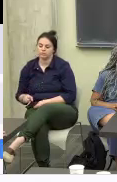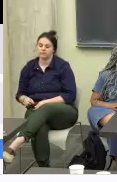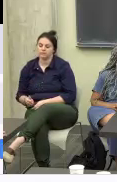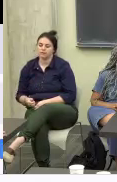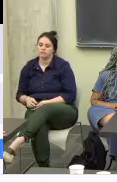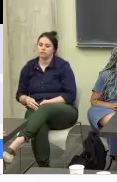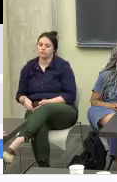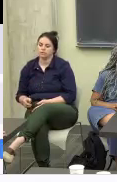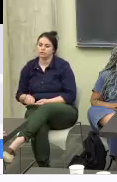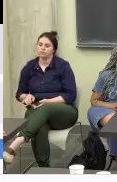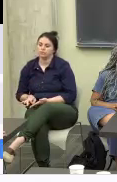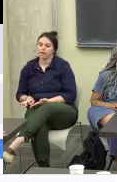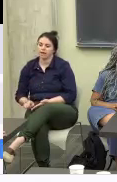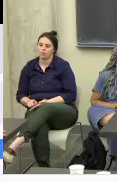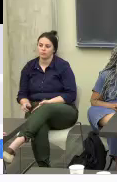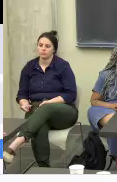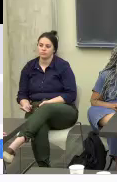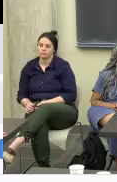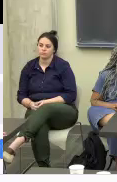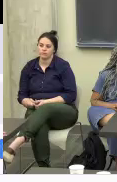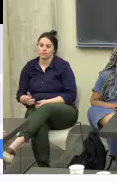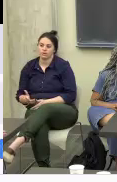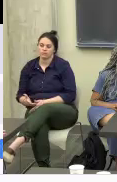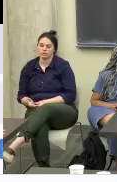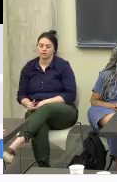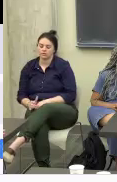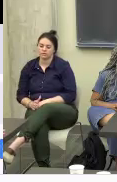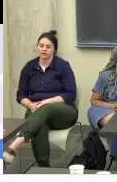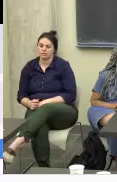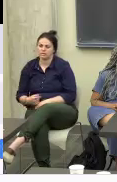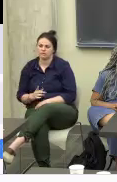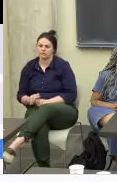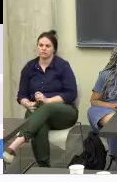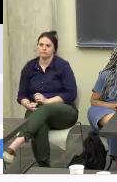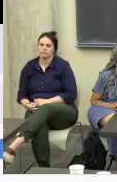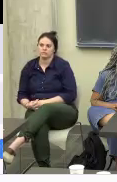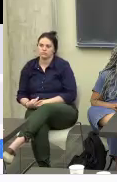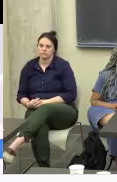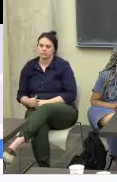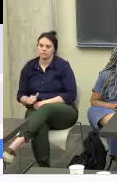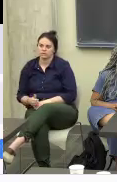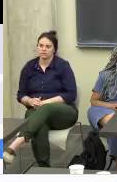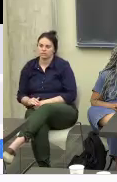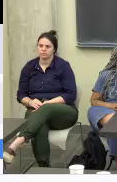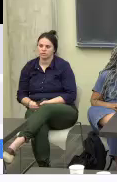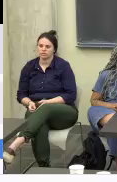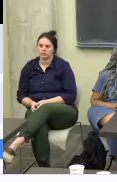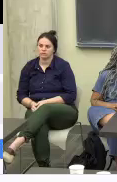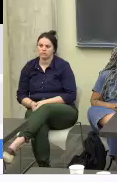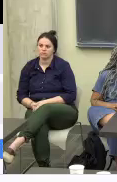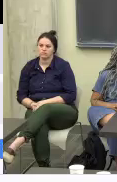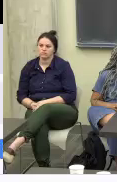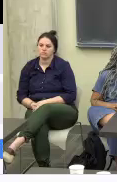We have a couple of throughout the last two days, we've had four main topics that we focused on and